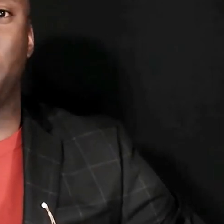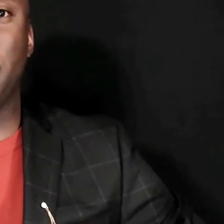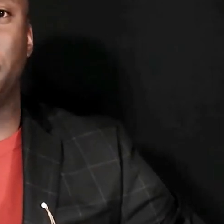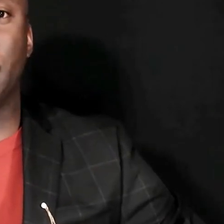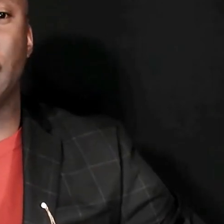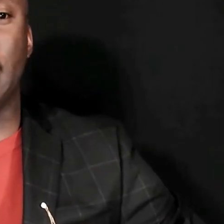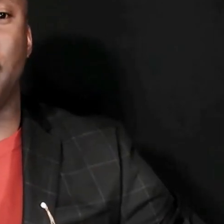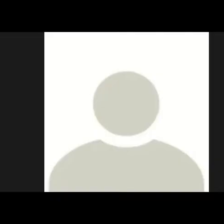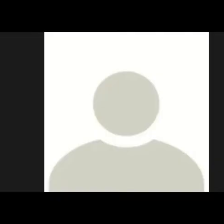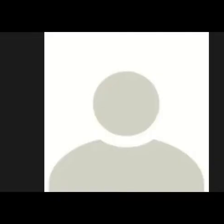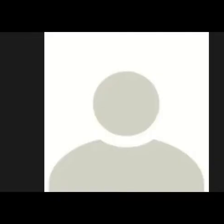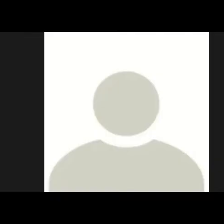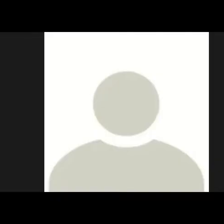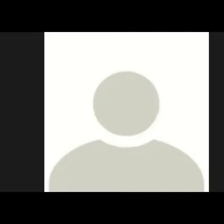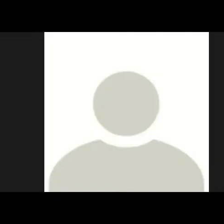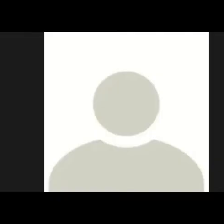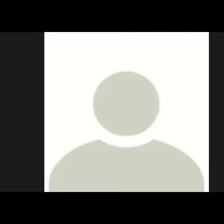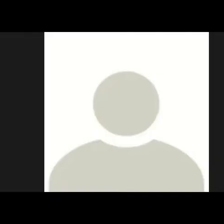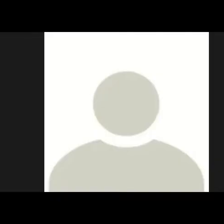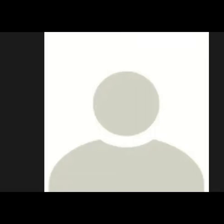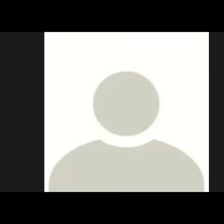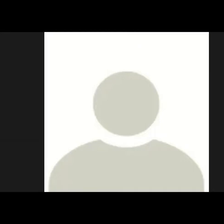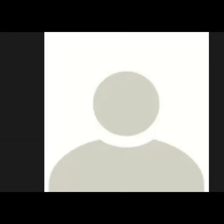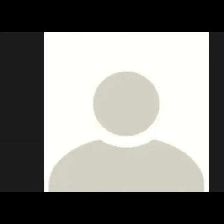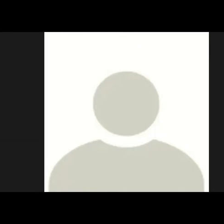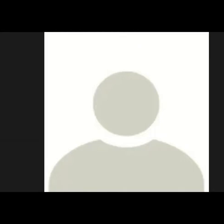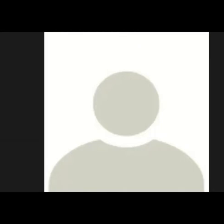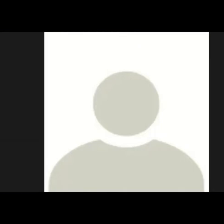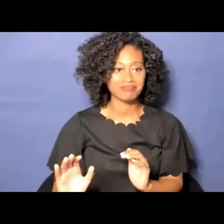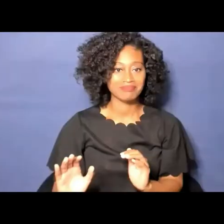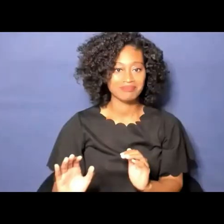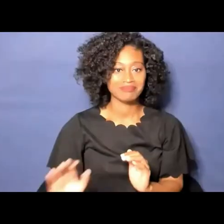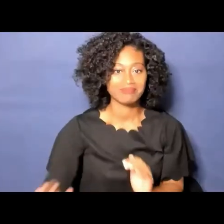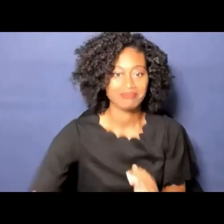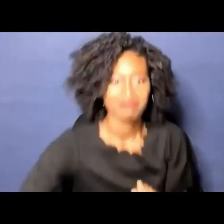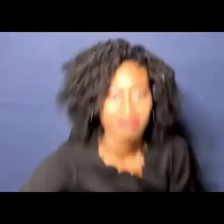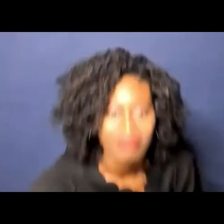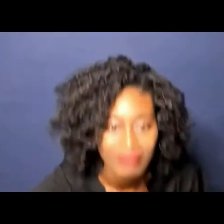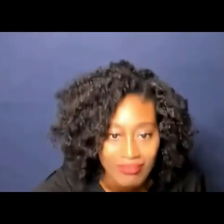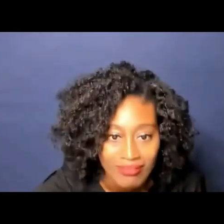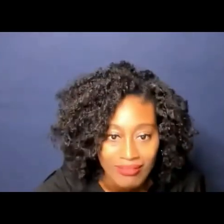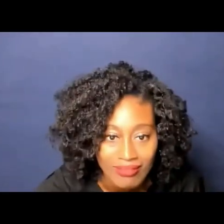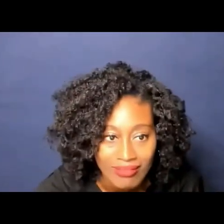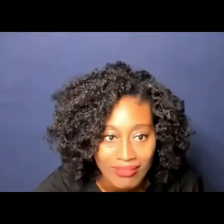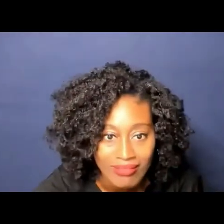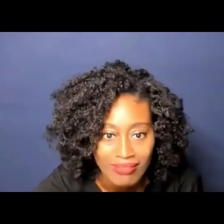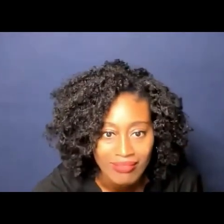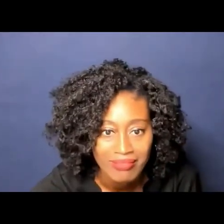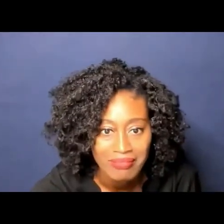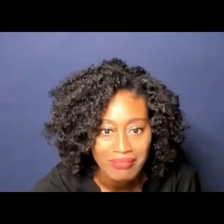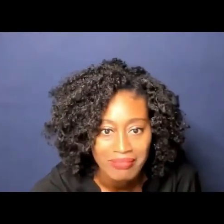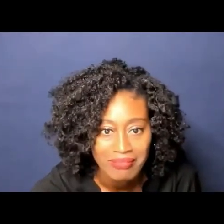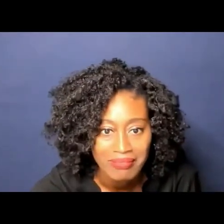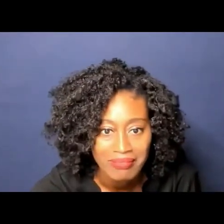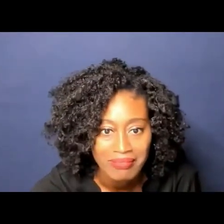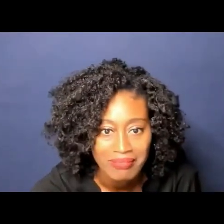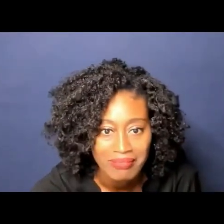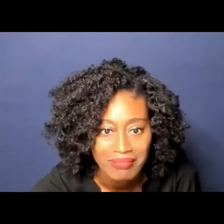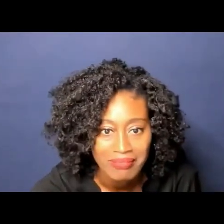We are both joining you from Los Angeles, the native ancestral land of the Gabrielino and Tongva people.